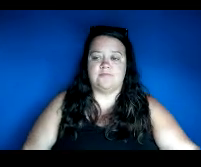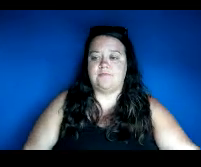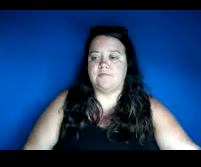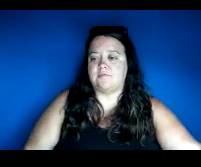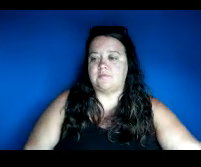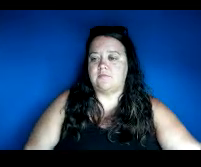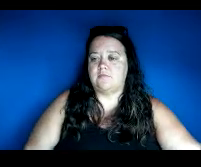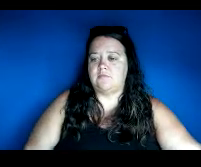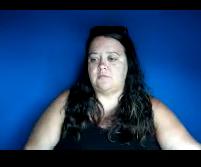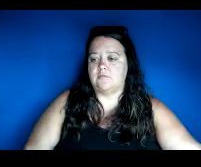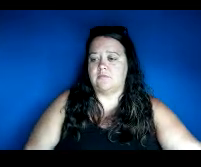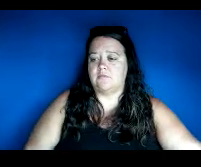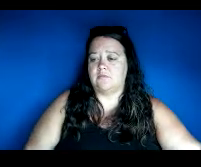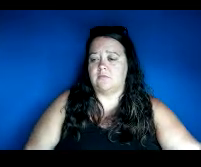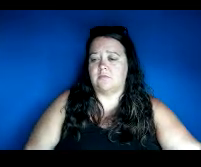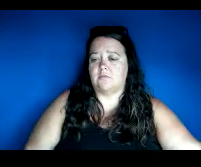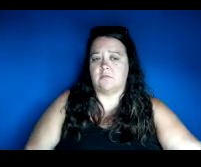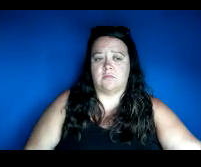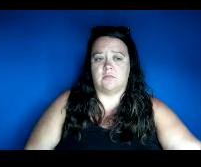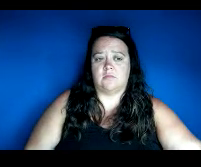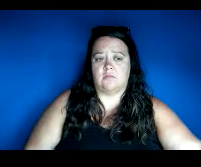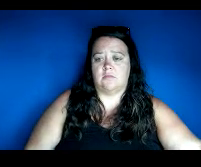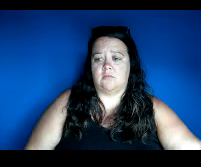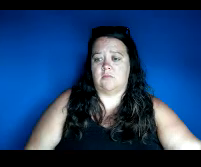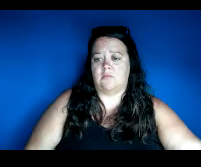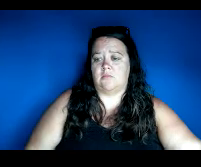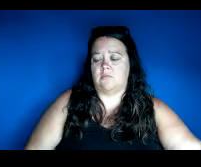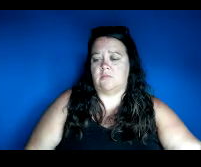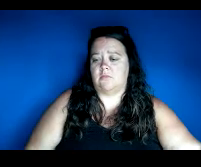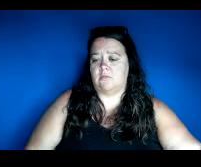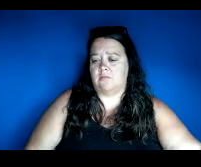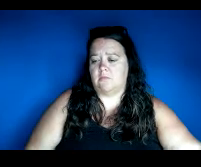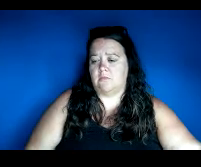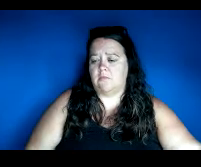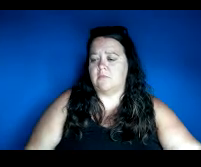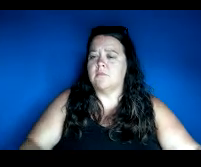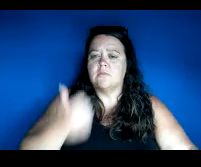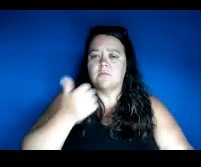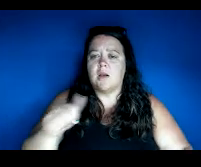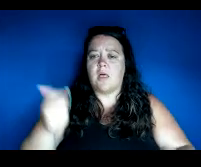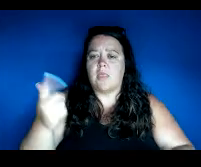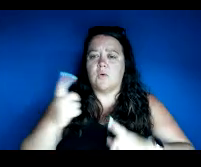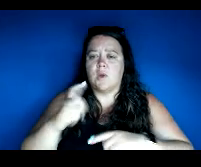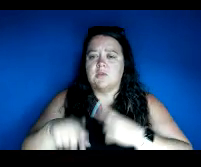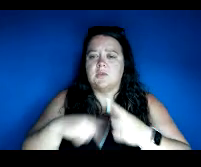Another question here in the chat about kind of any kind of pass